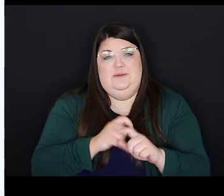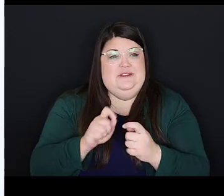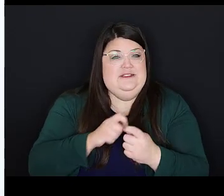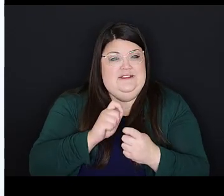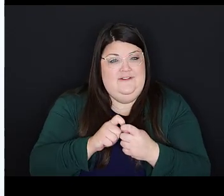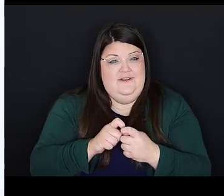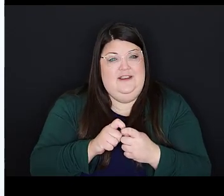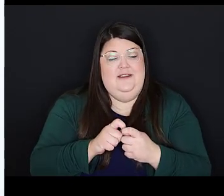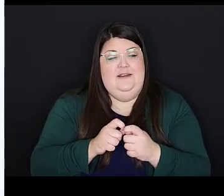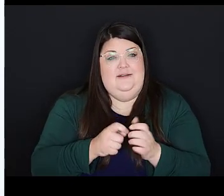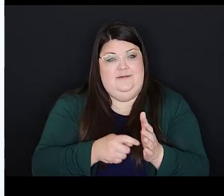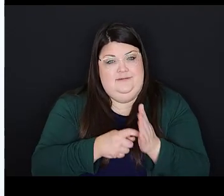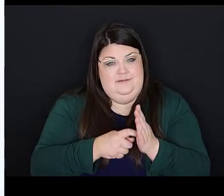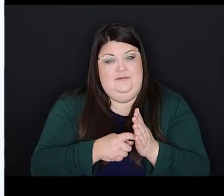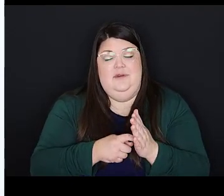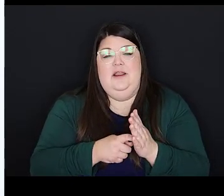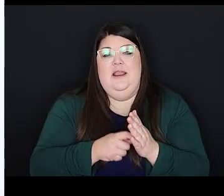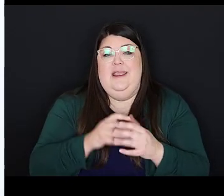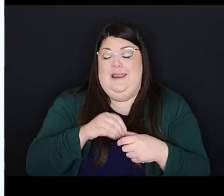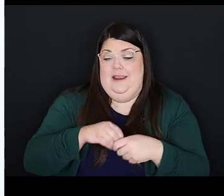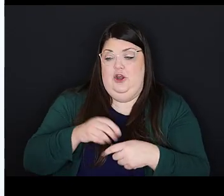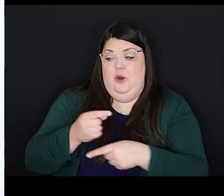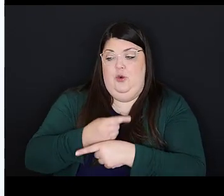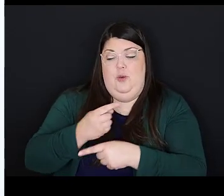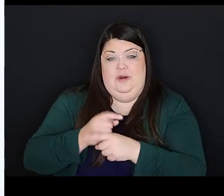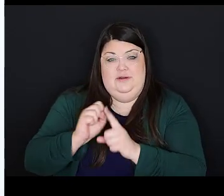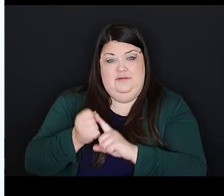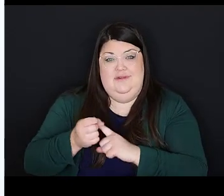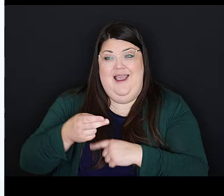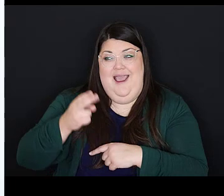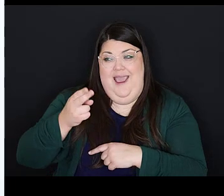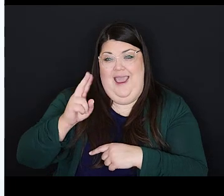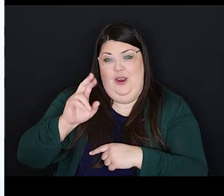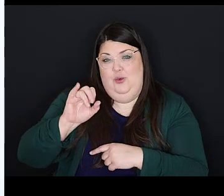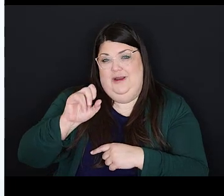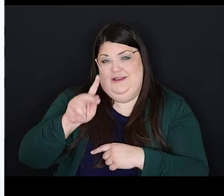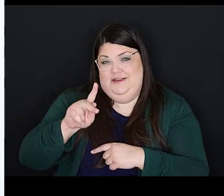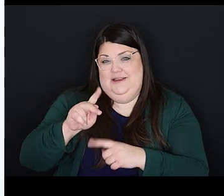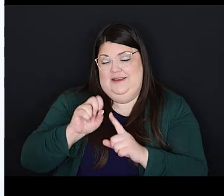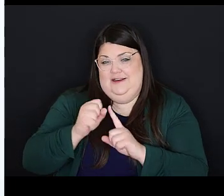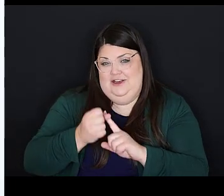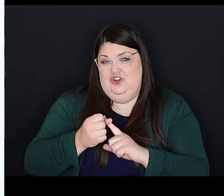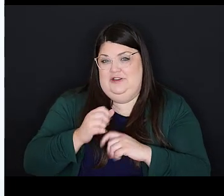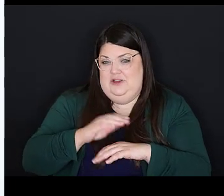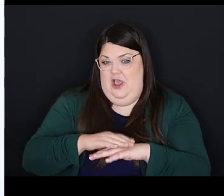in appropriate circumstances, high-risk conditions on a grant if the applicant